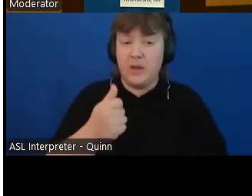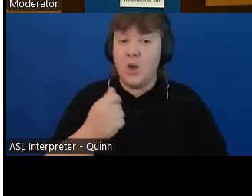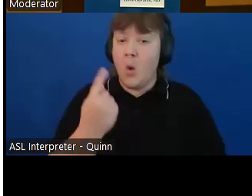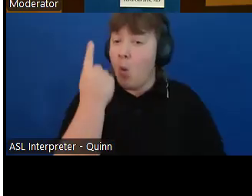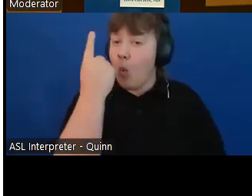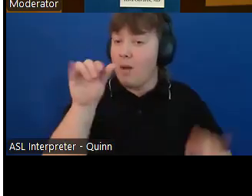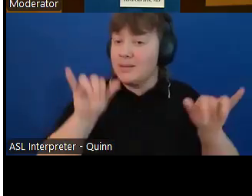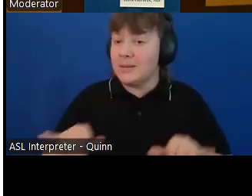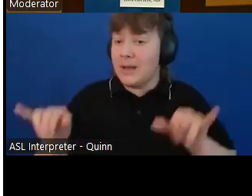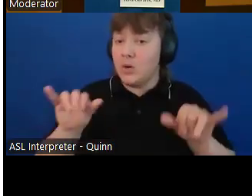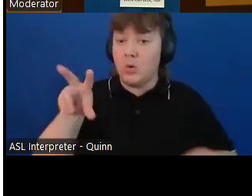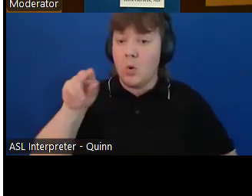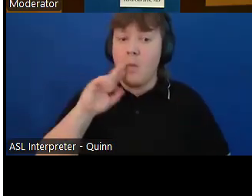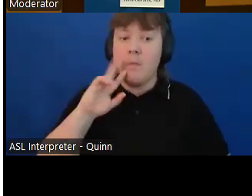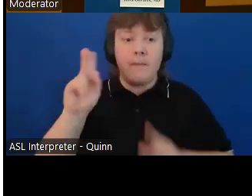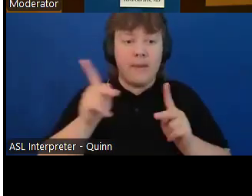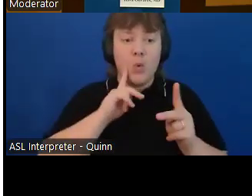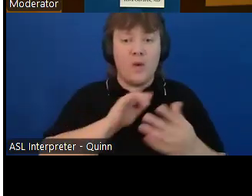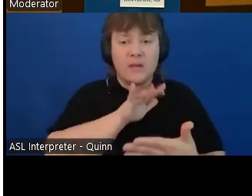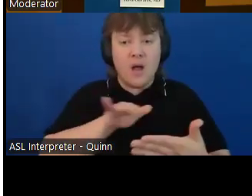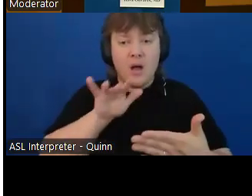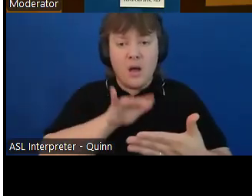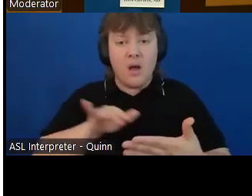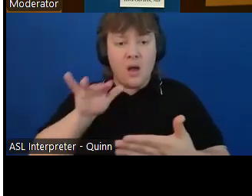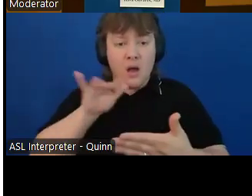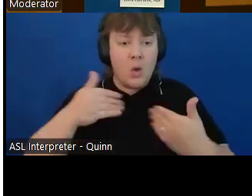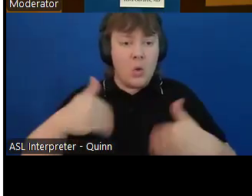but there are folks who have studied this intensively and it might sound so extreme